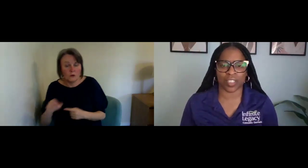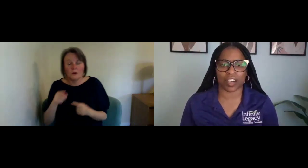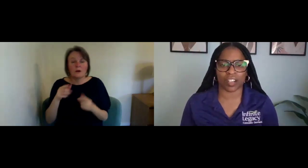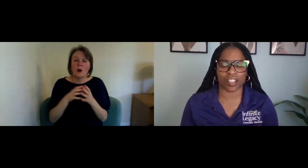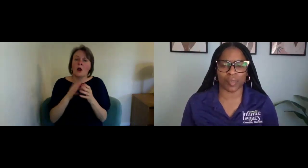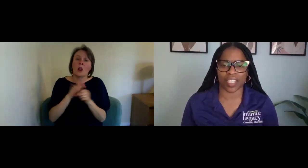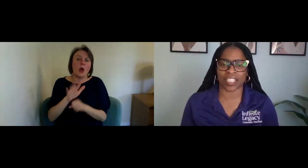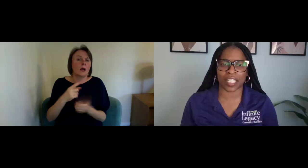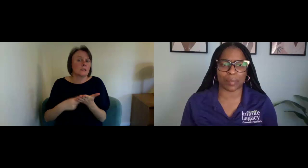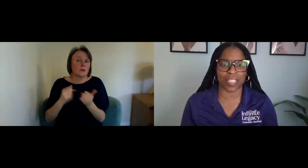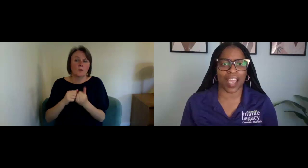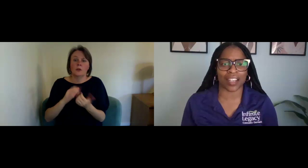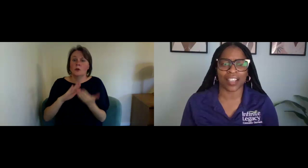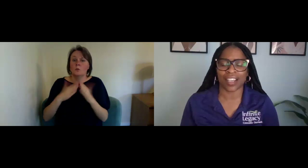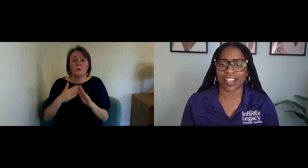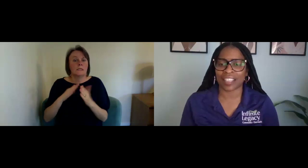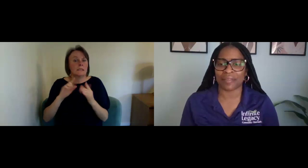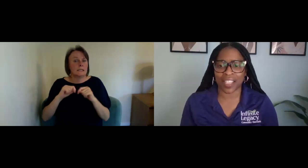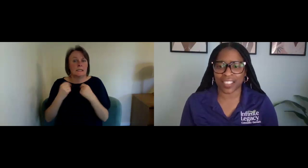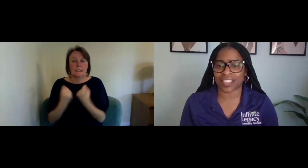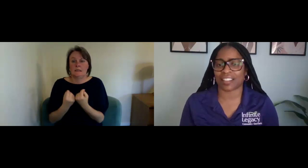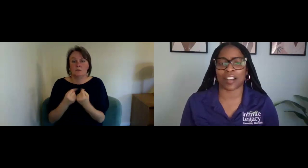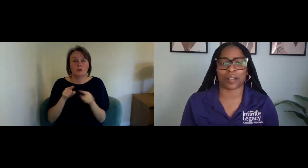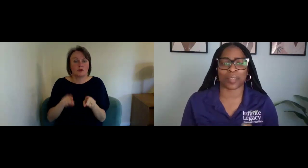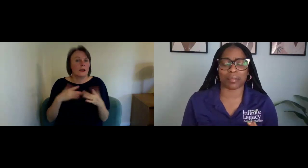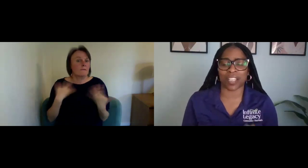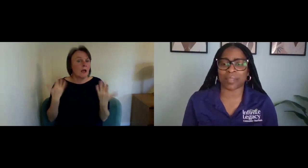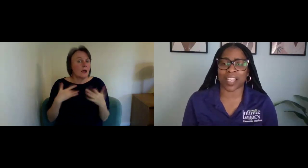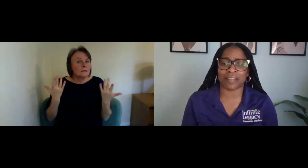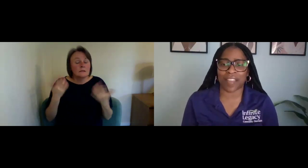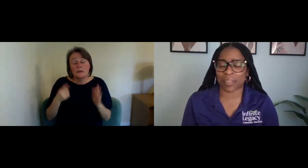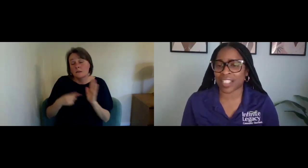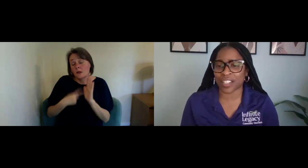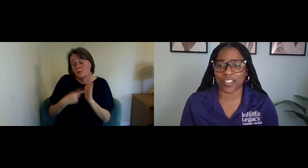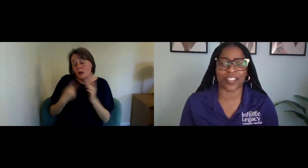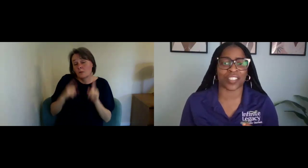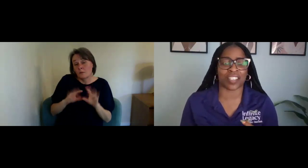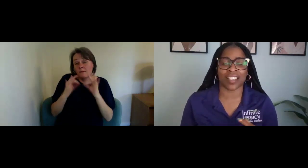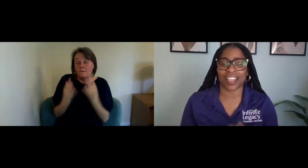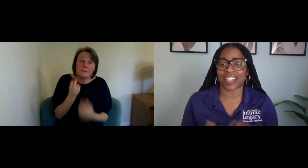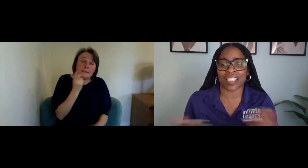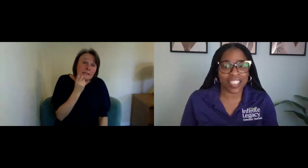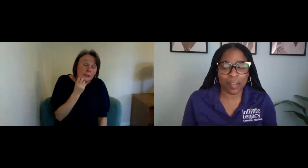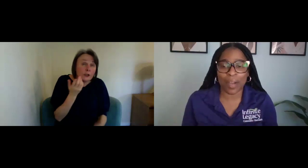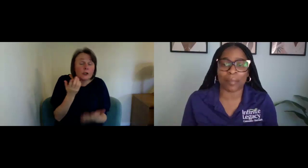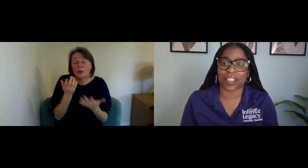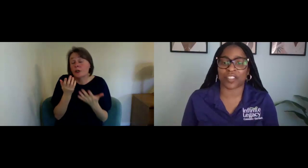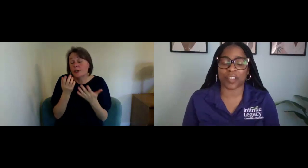with our community teams at events. Sometimes at family dinners and it does come up because you